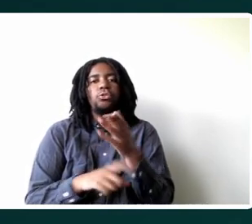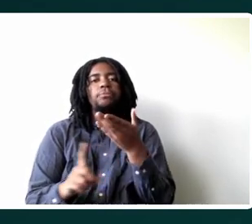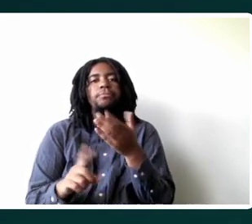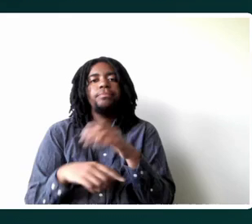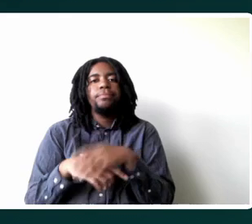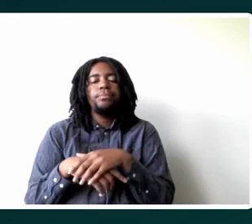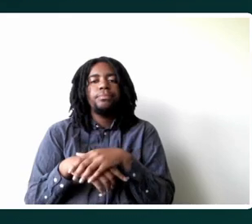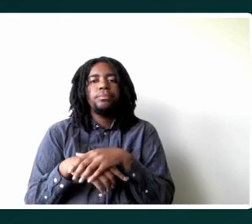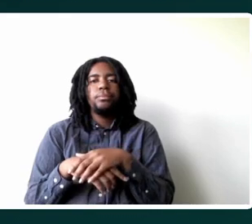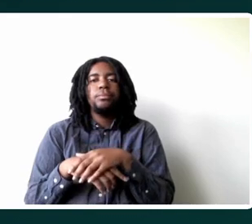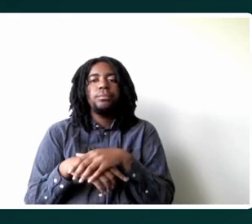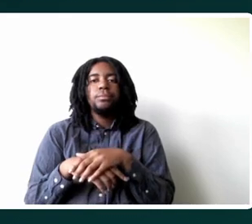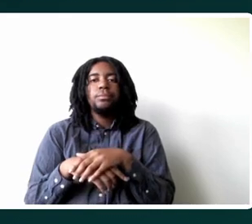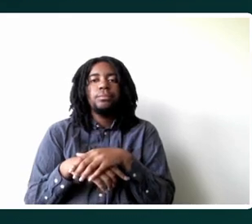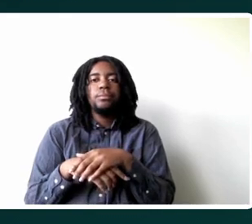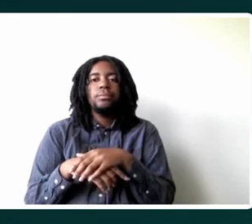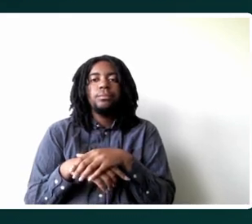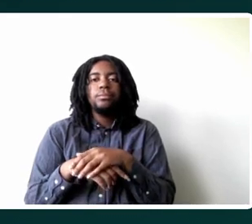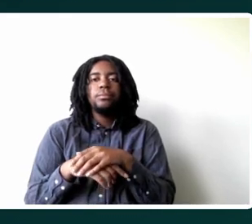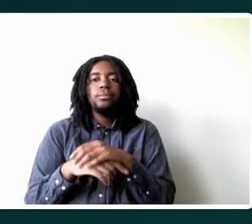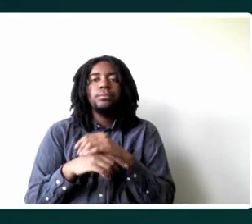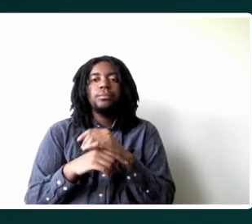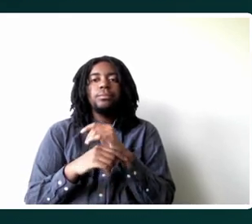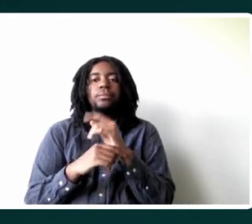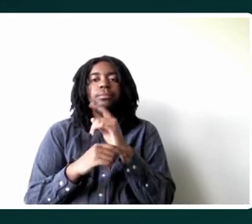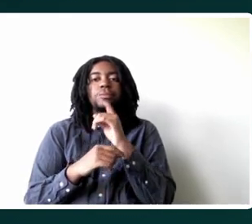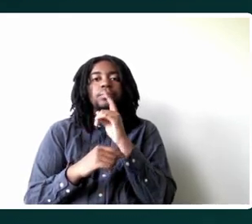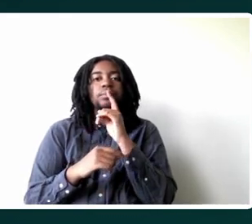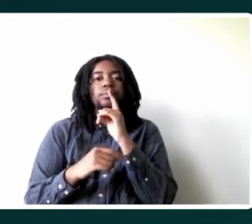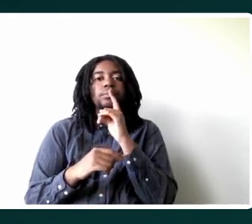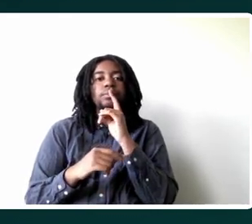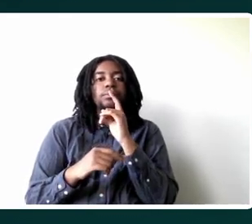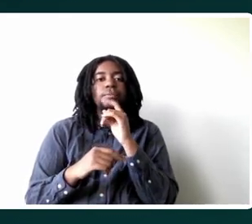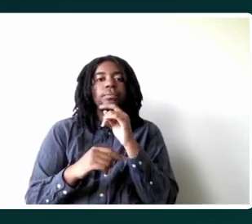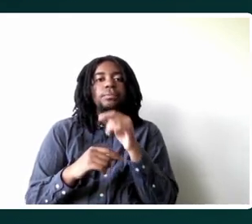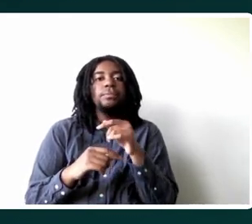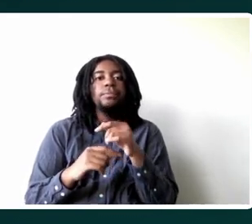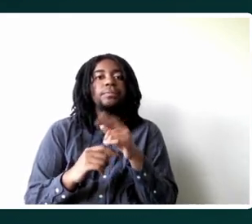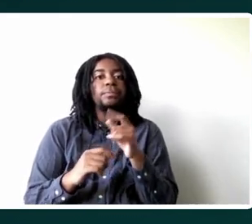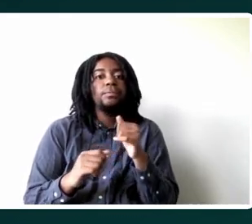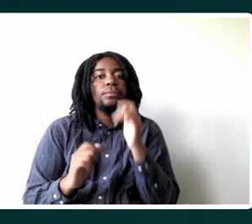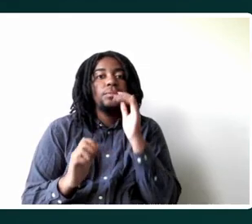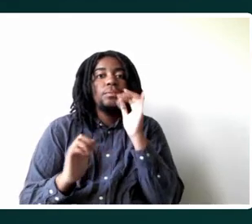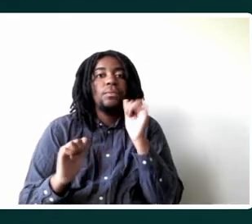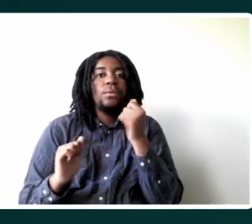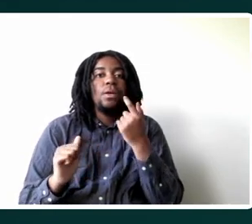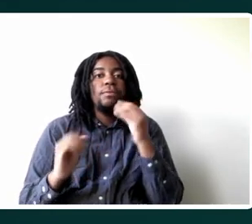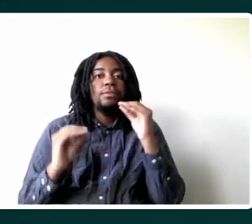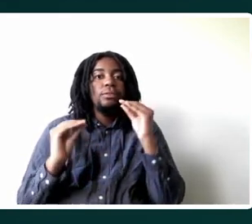me. Because we have a teacher artist who is a huge advocate -- such a huge advocate for